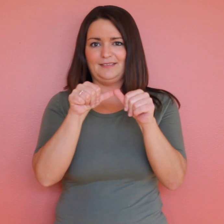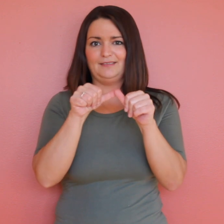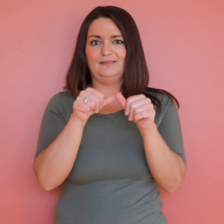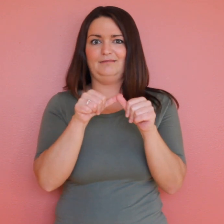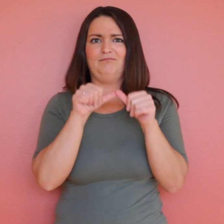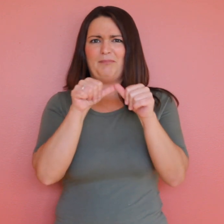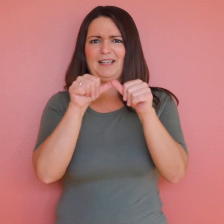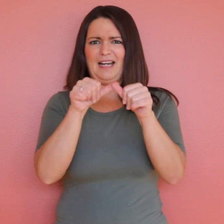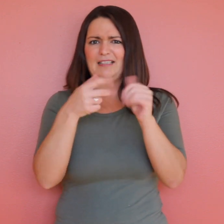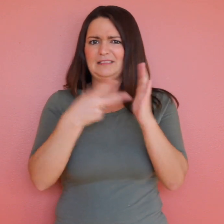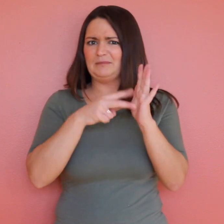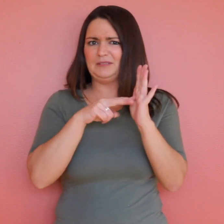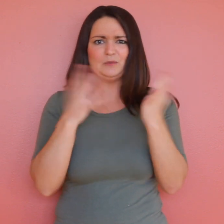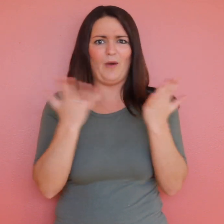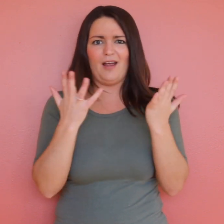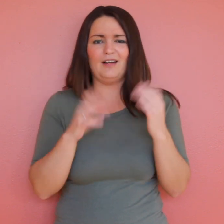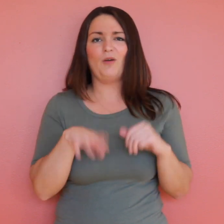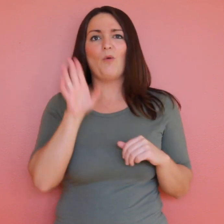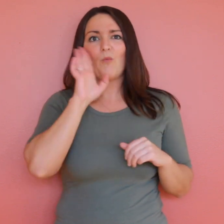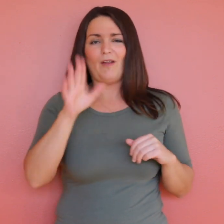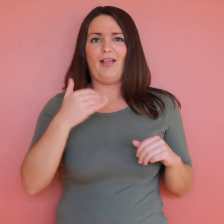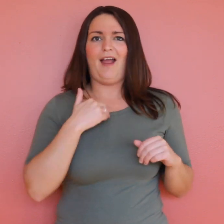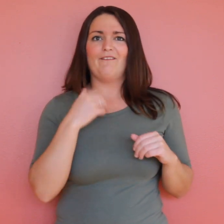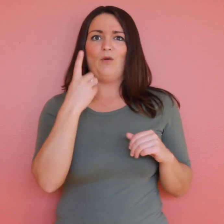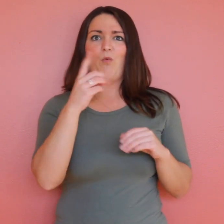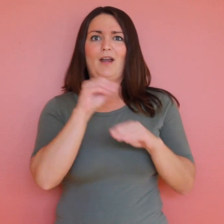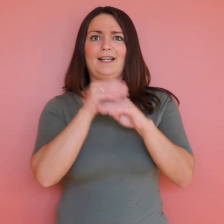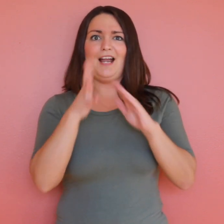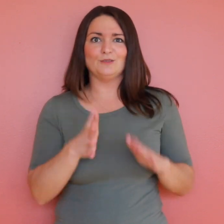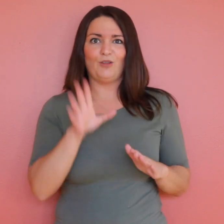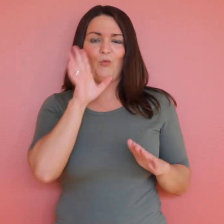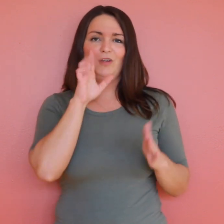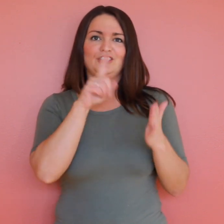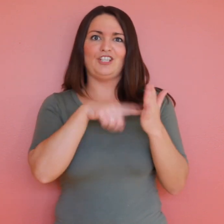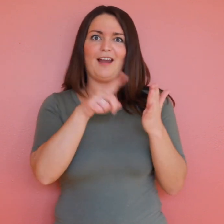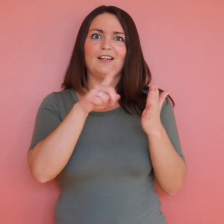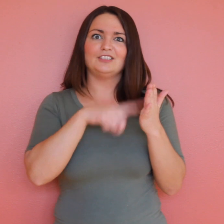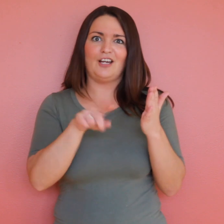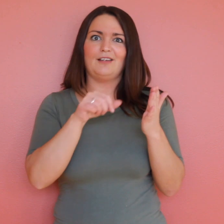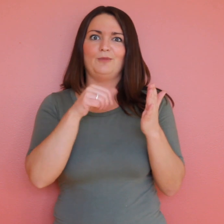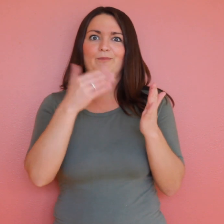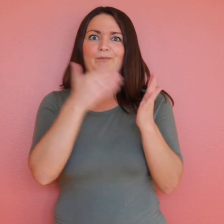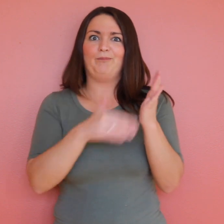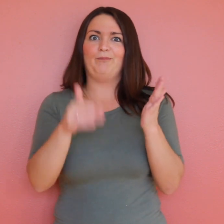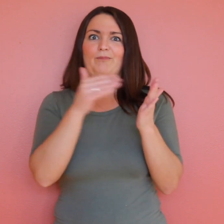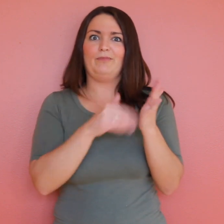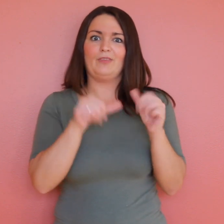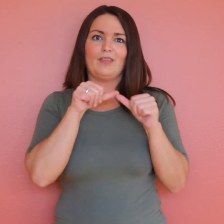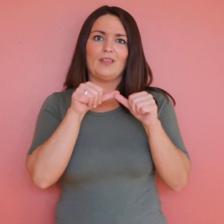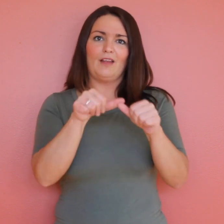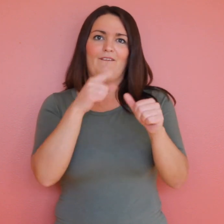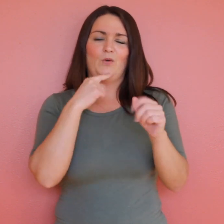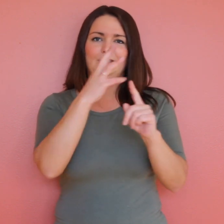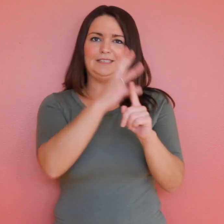What is maintenance? Maintenance means a counselor will be in touch regularly for 6 months.